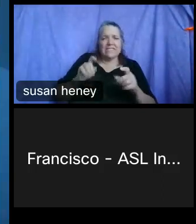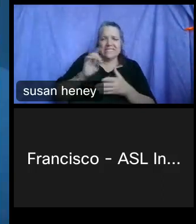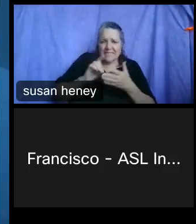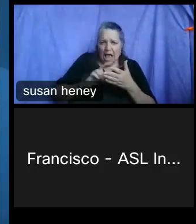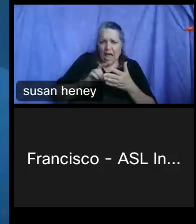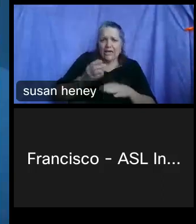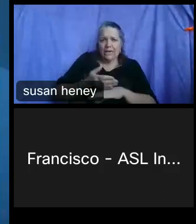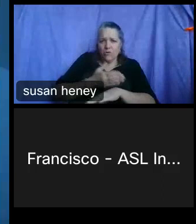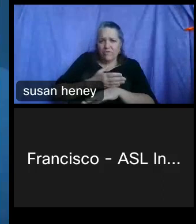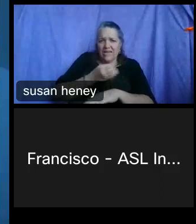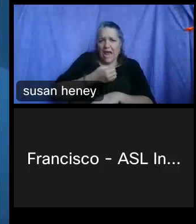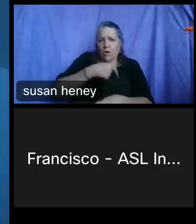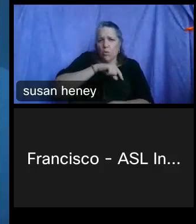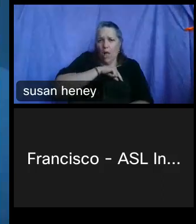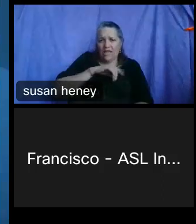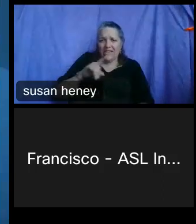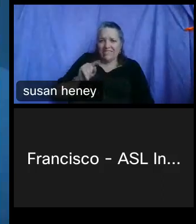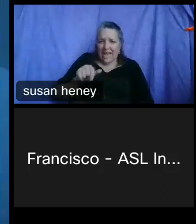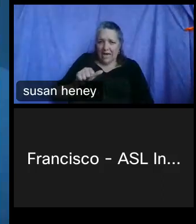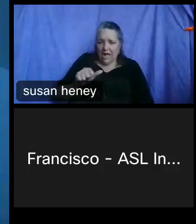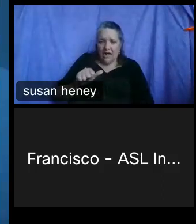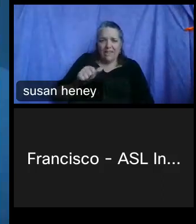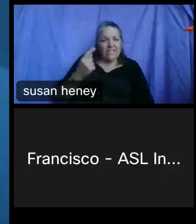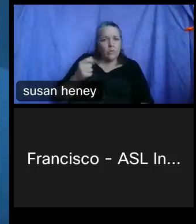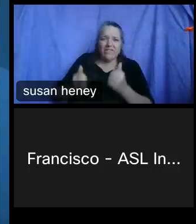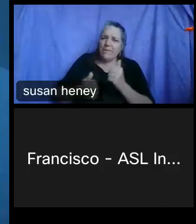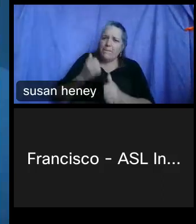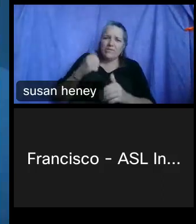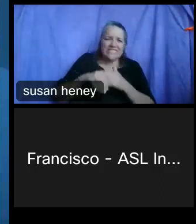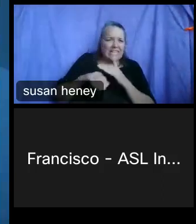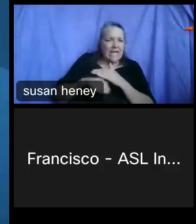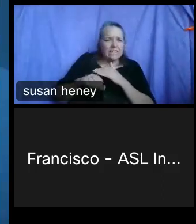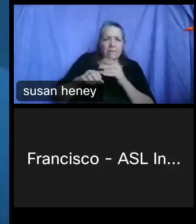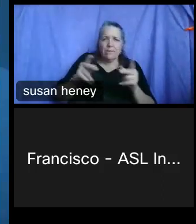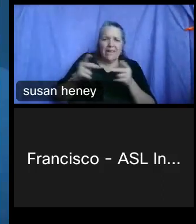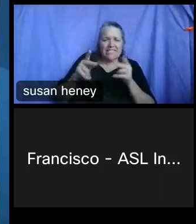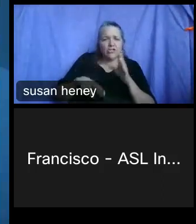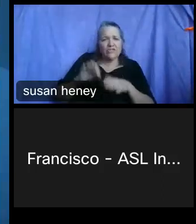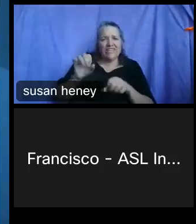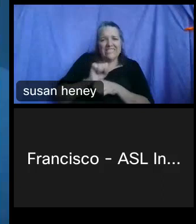most current, reliable and assessable data source for local statistics on critical planning topics.